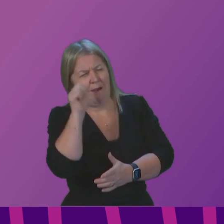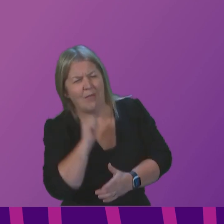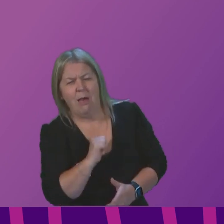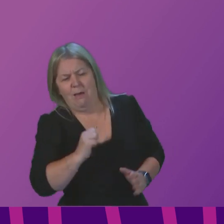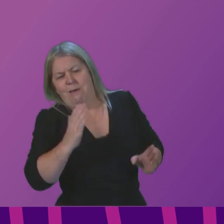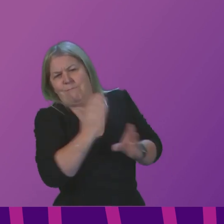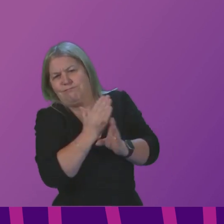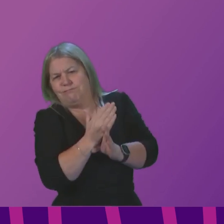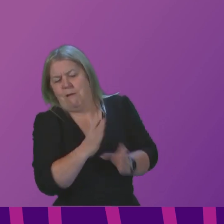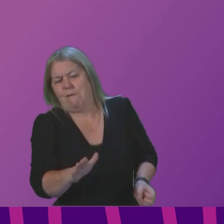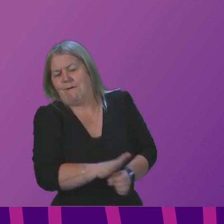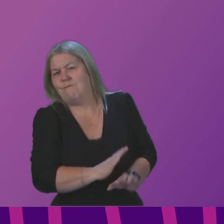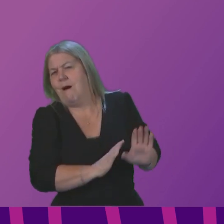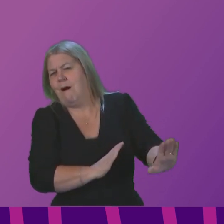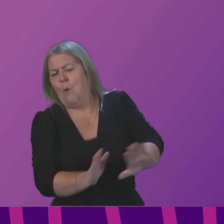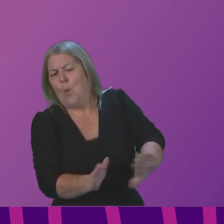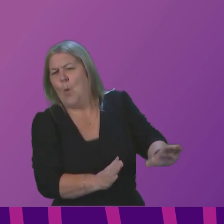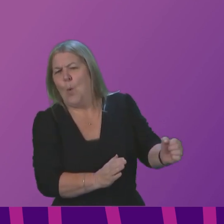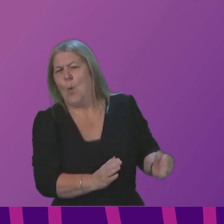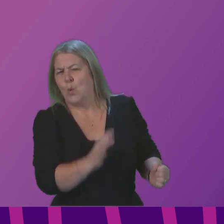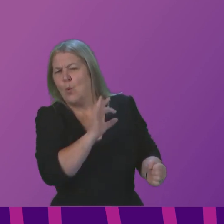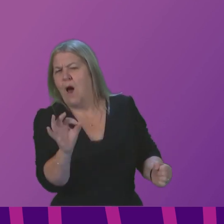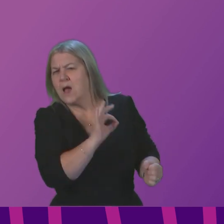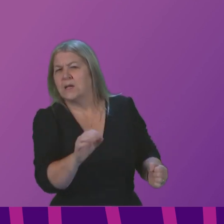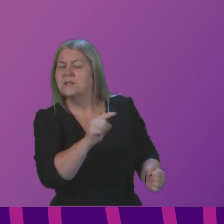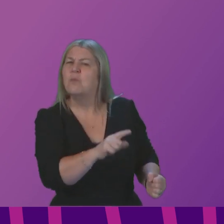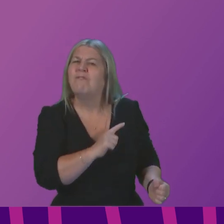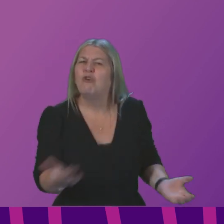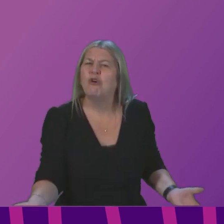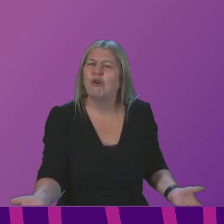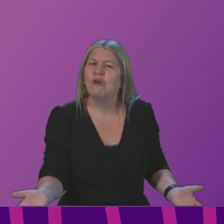and denial, with families being forced to take on the system to get the truth?